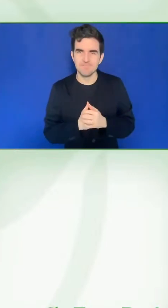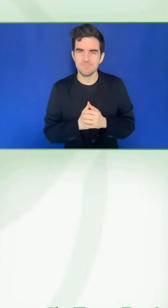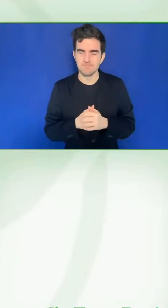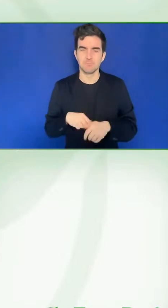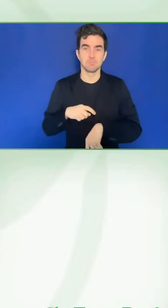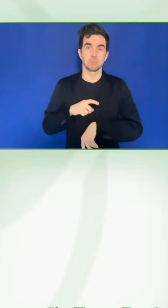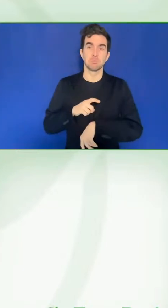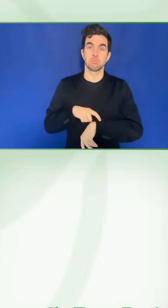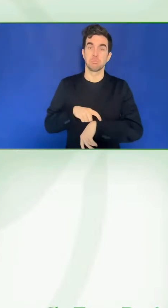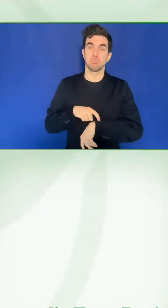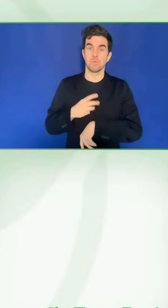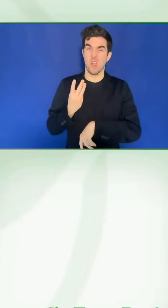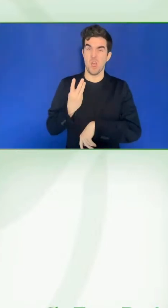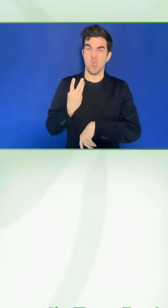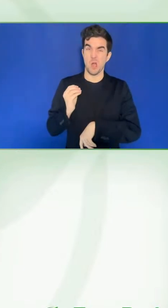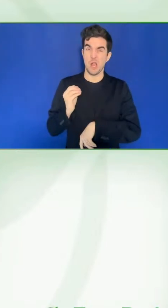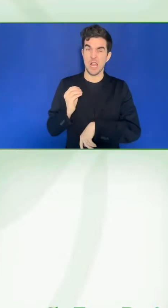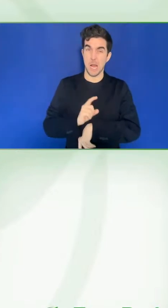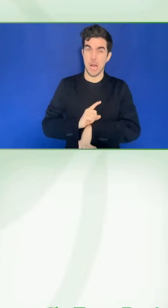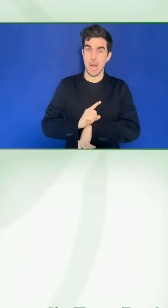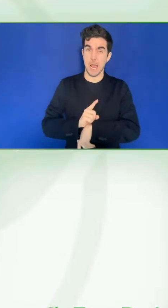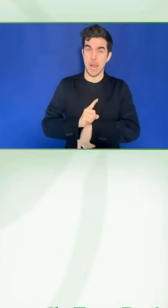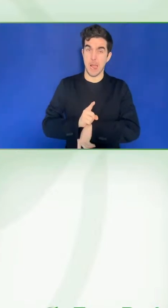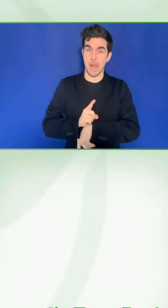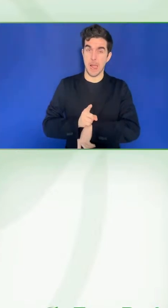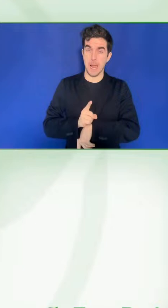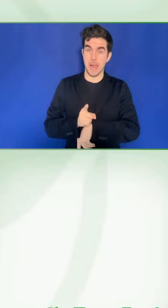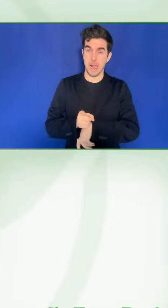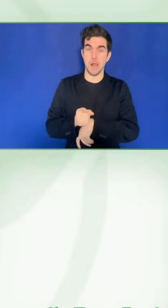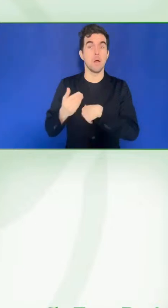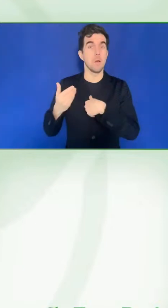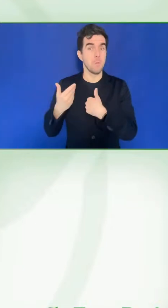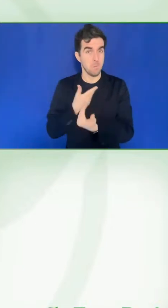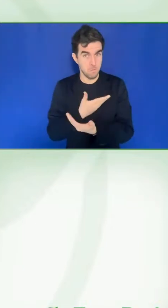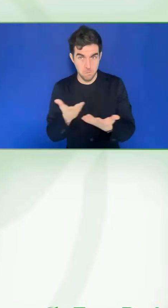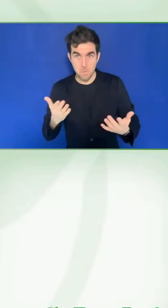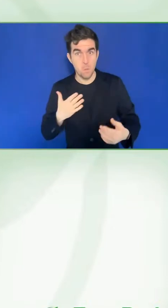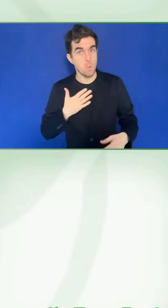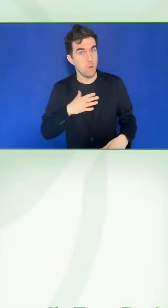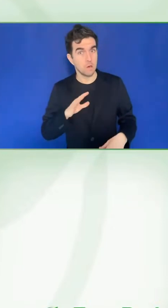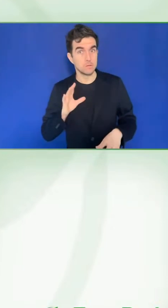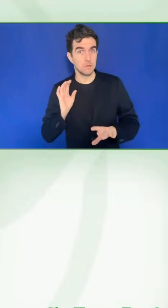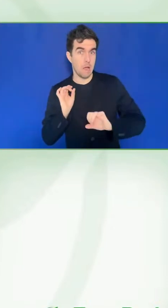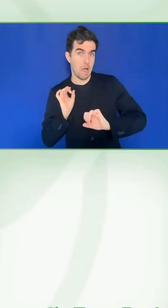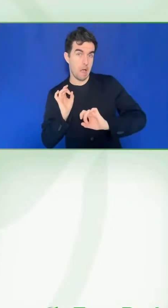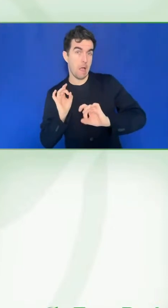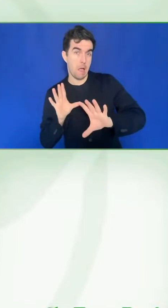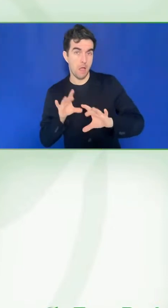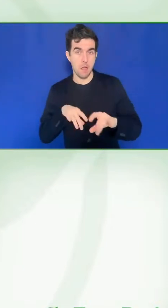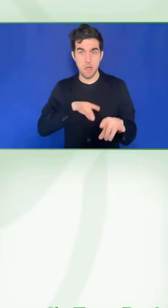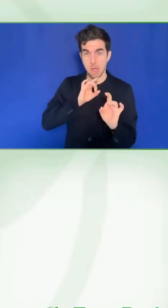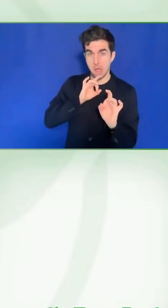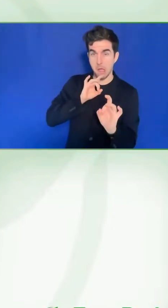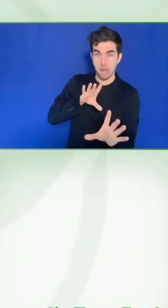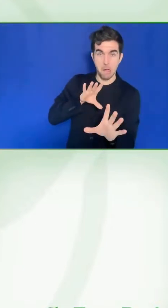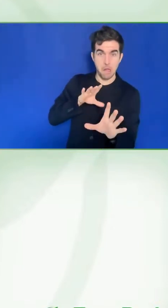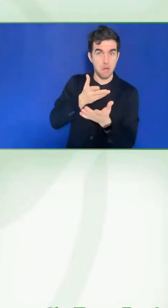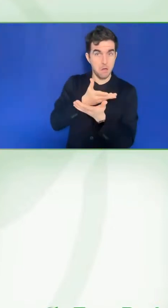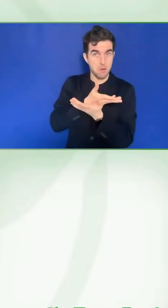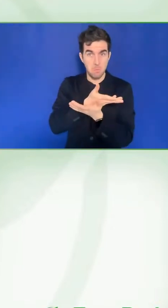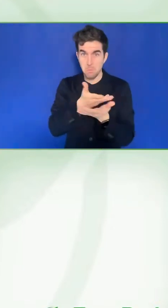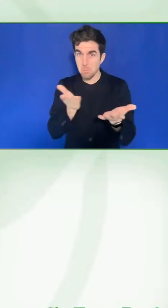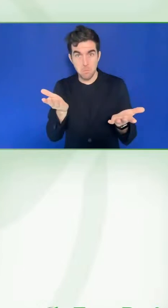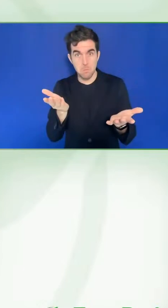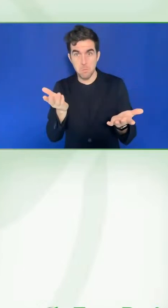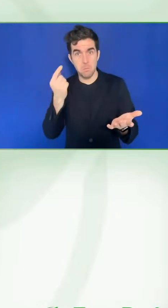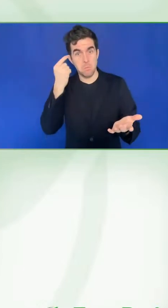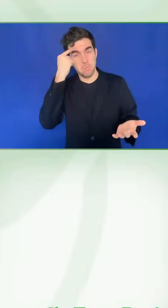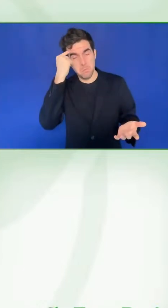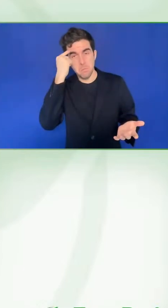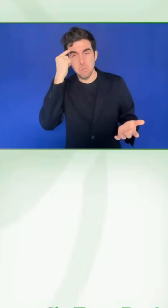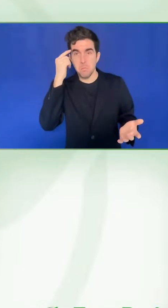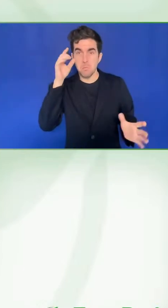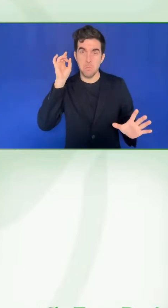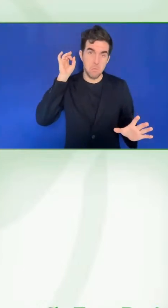We will have a panel discussion to find closing notes, in which we dissect the essence of